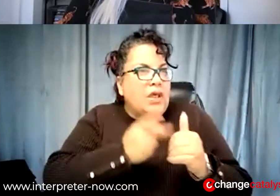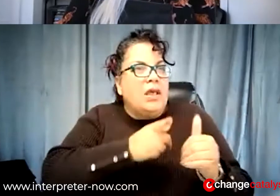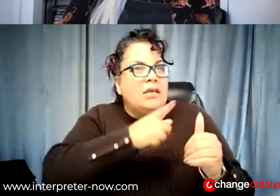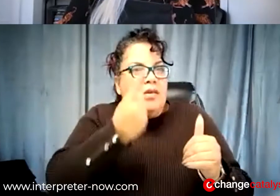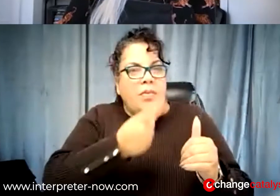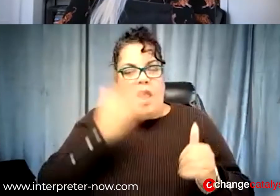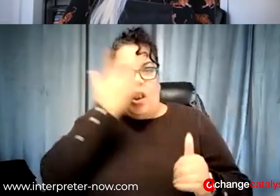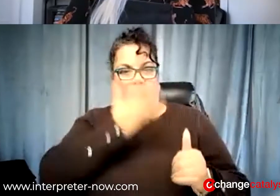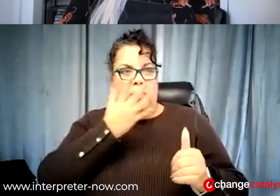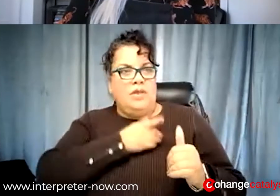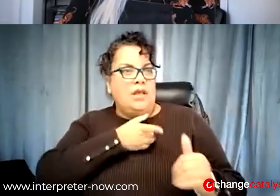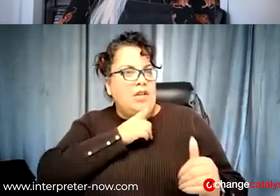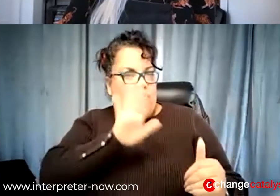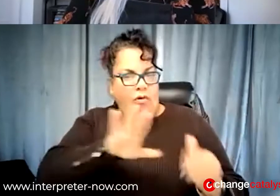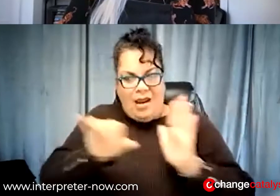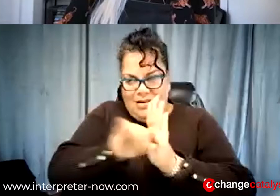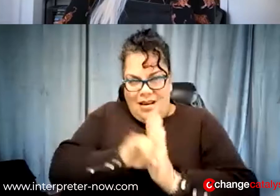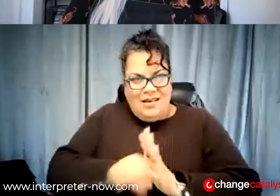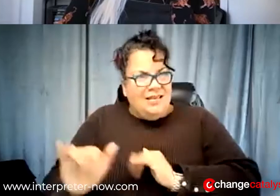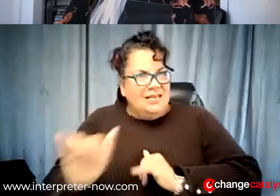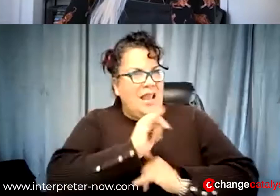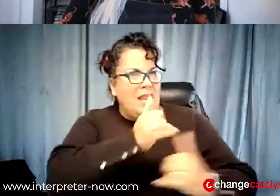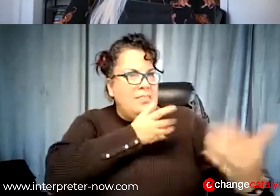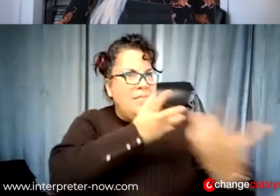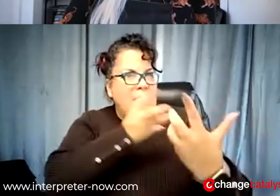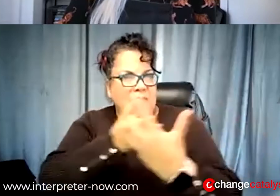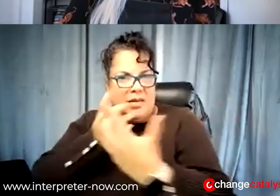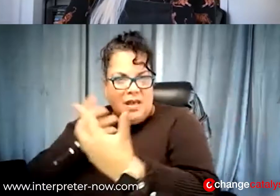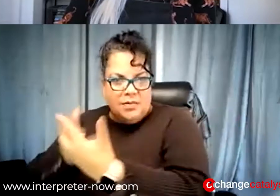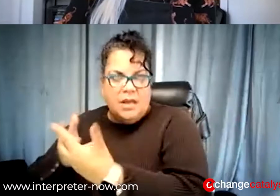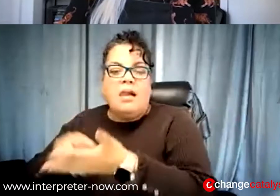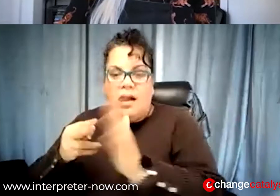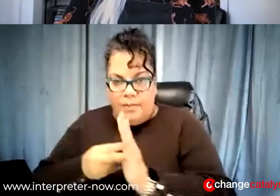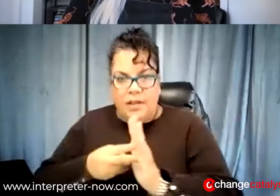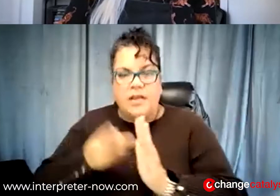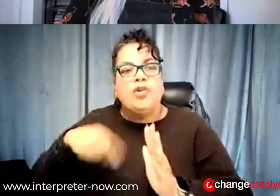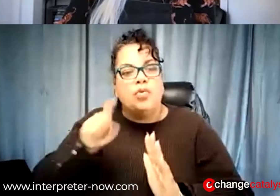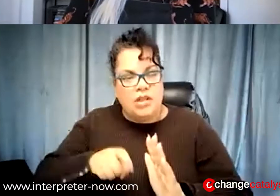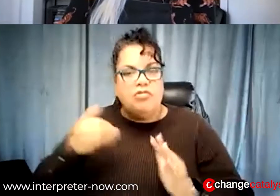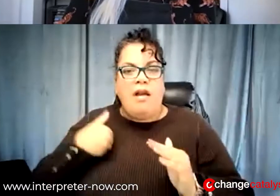that has identities and experiences that resonate with them, you need really inherent diversity across the community.